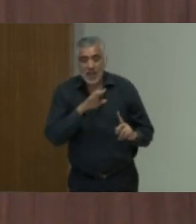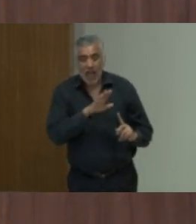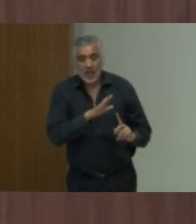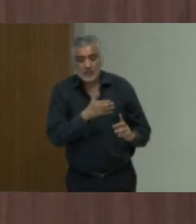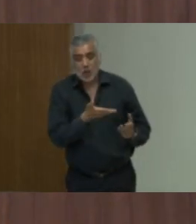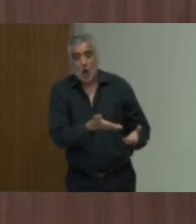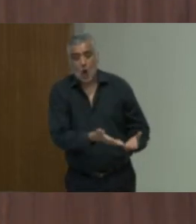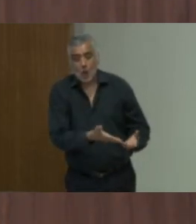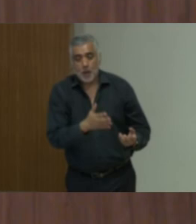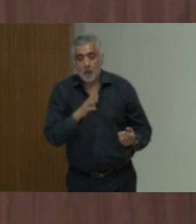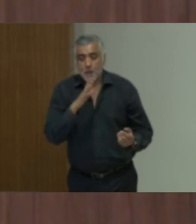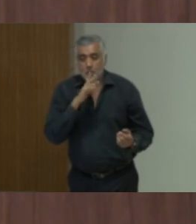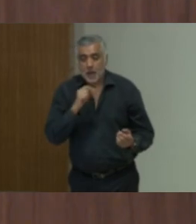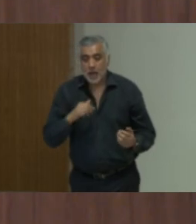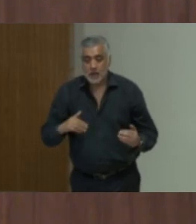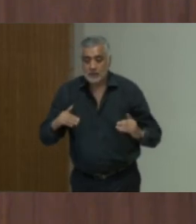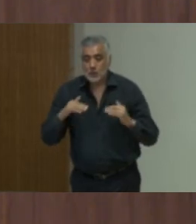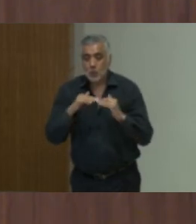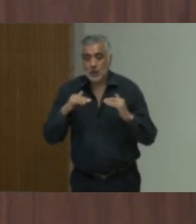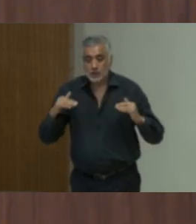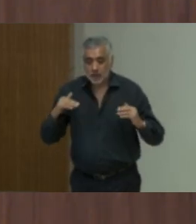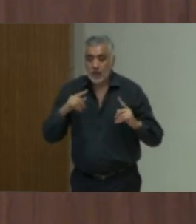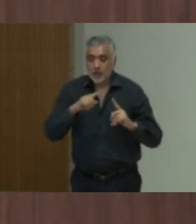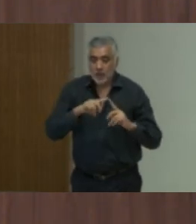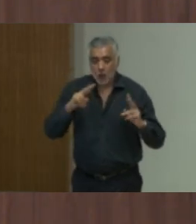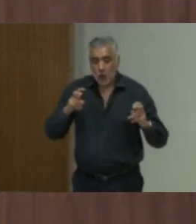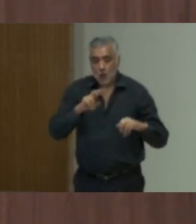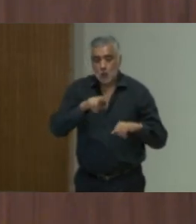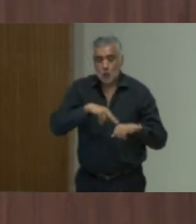resource. It's the normal people. In Italy,